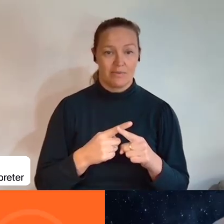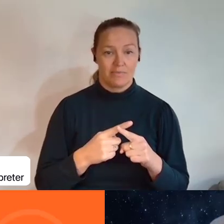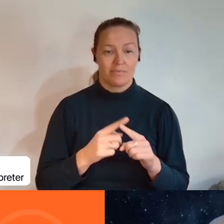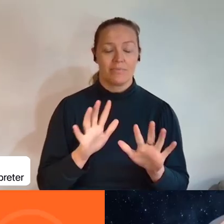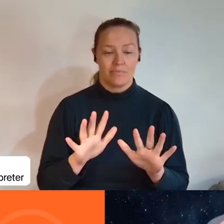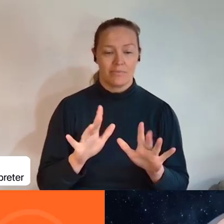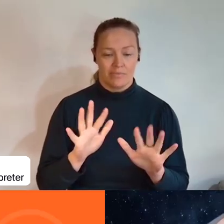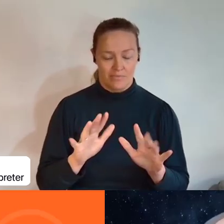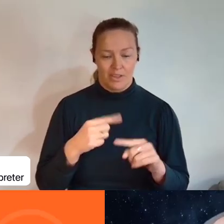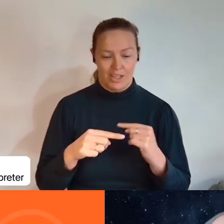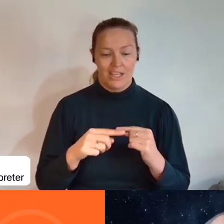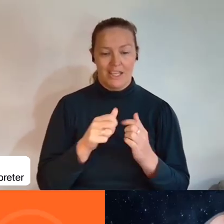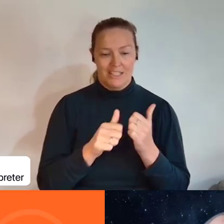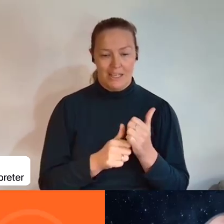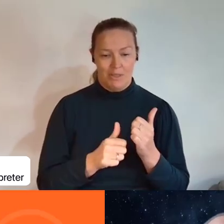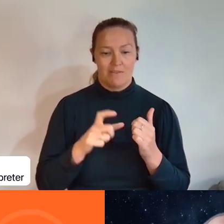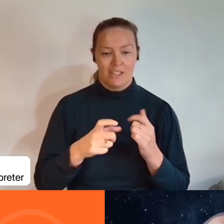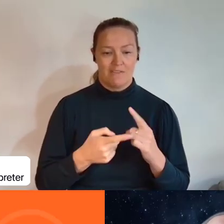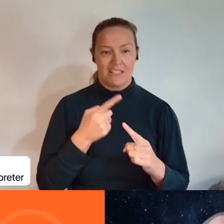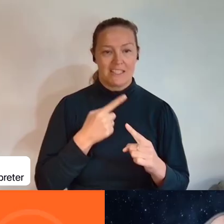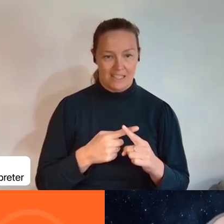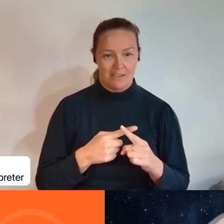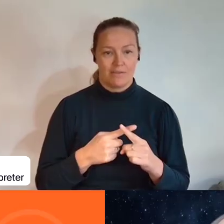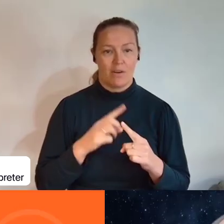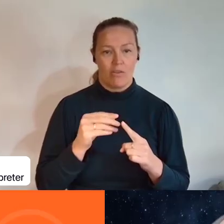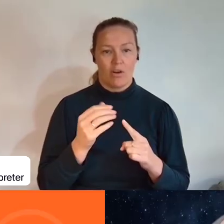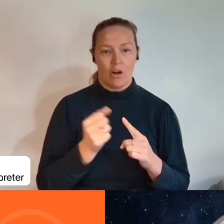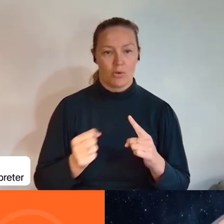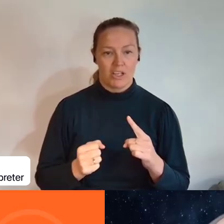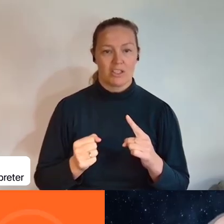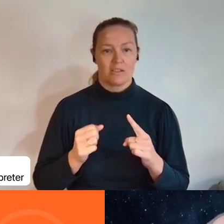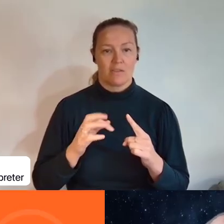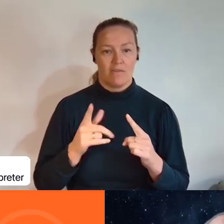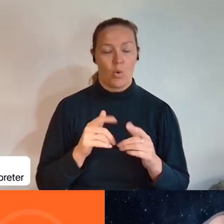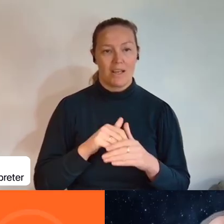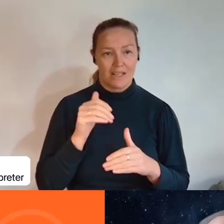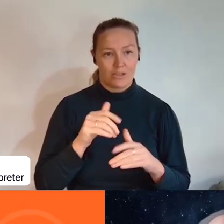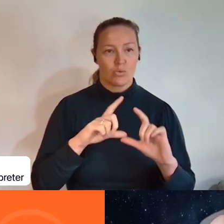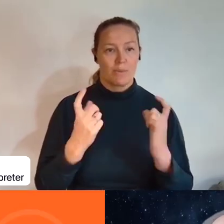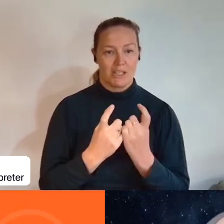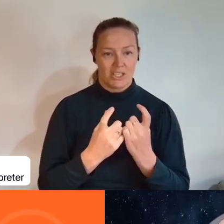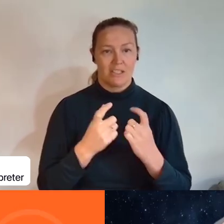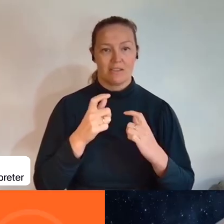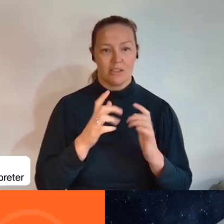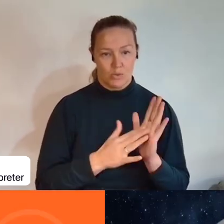the Deputy Chief Executive of Operations for the Electoral Commission of New Zealand.